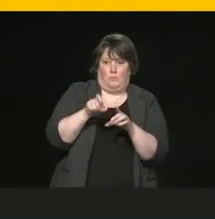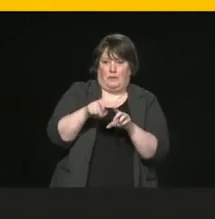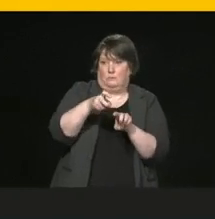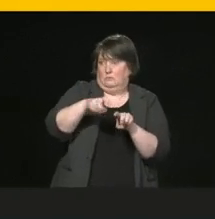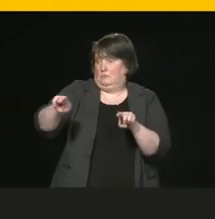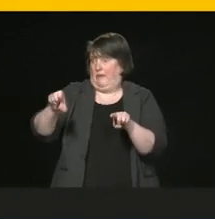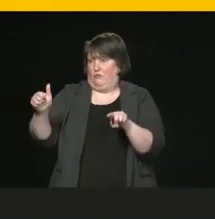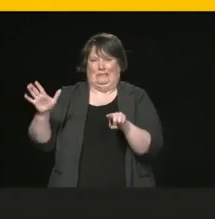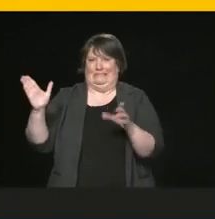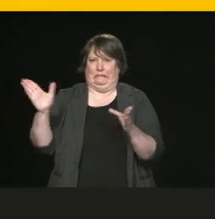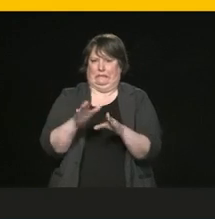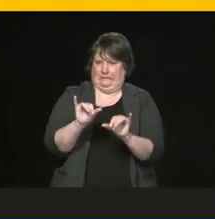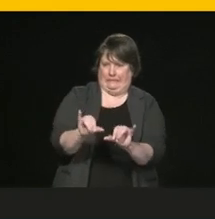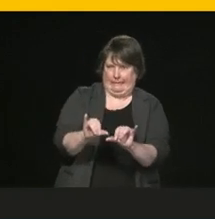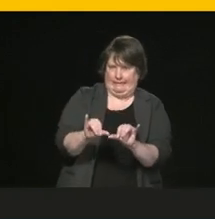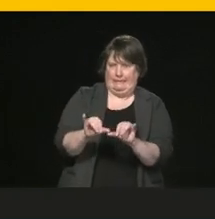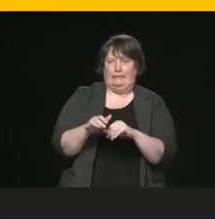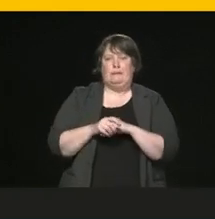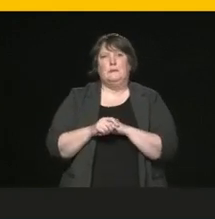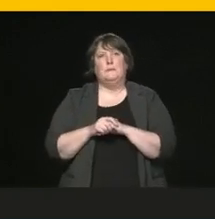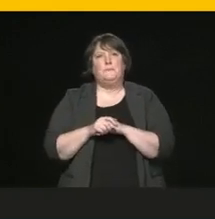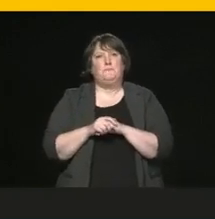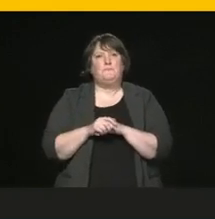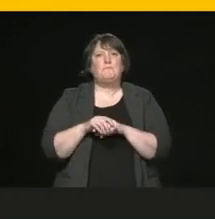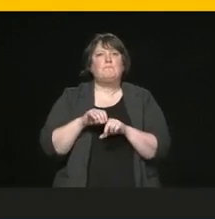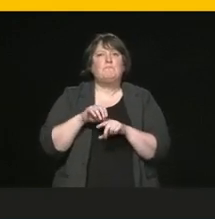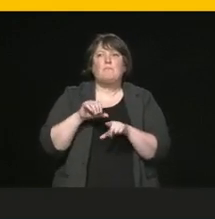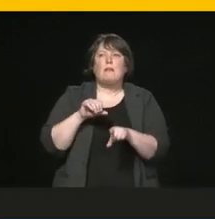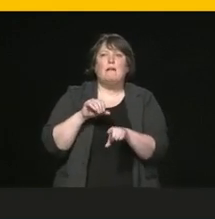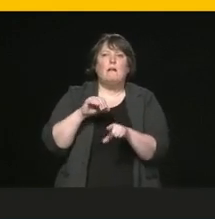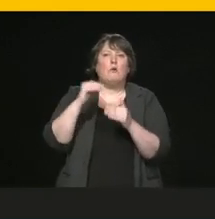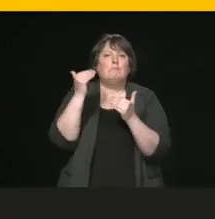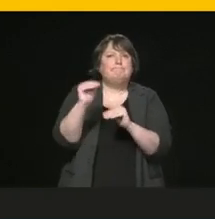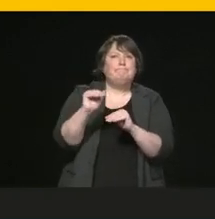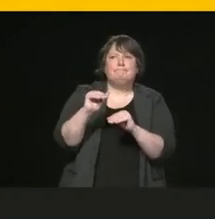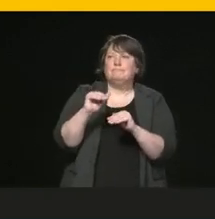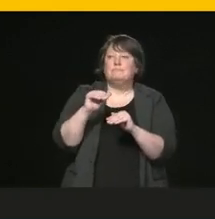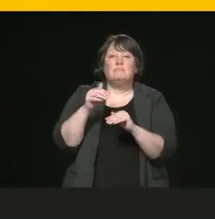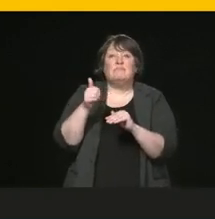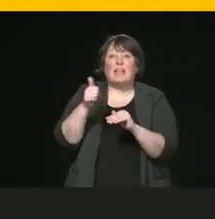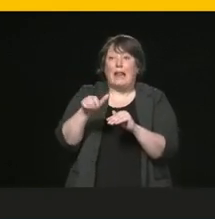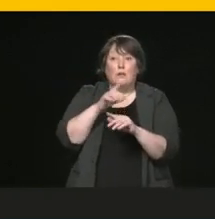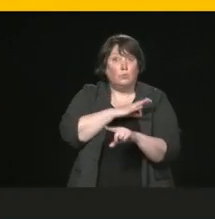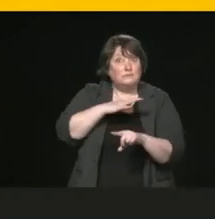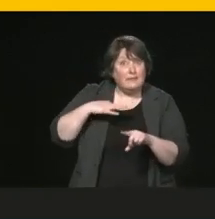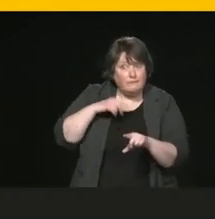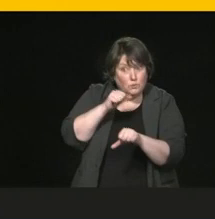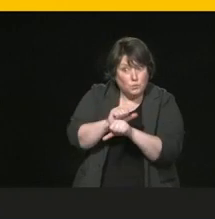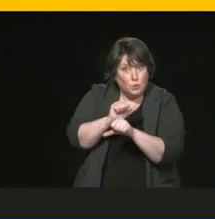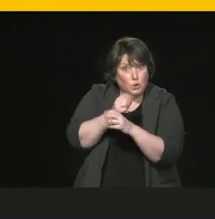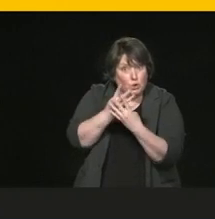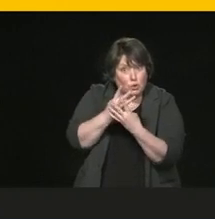THAT NEED TO BE PUT IN PLACE. THERE HAVE BEEN REDUCTIONS IN TRANSFERS AND, YOU KNOW, ISSUES